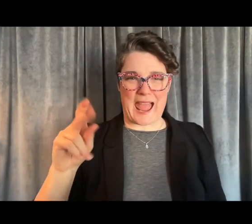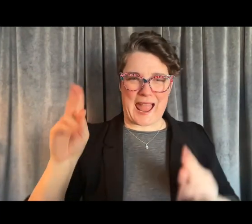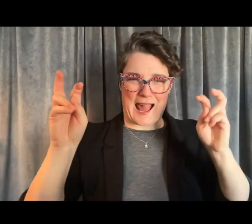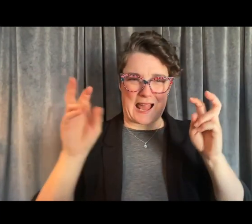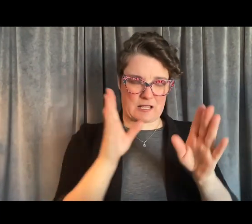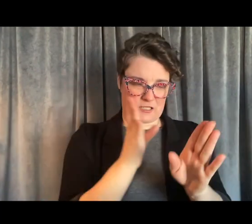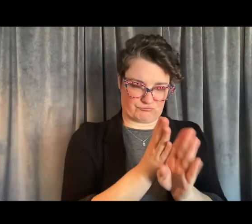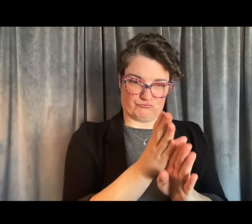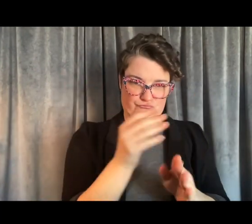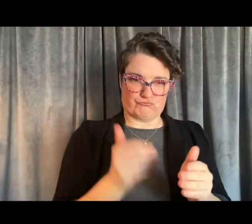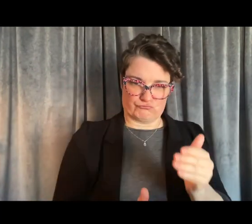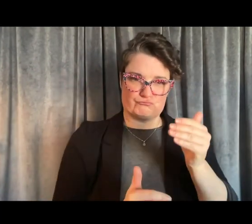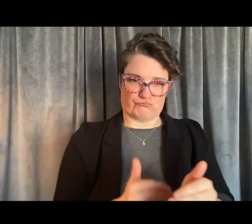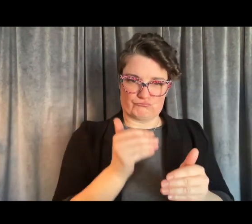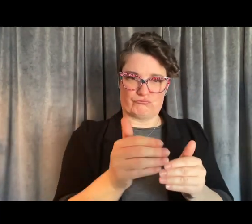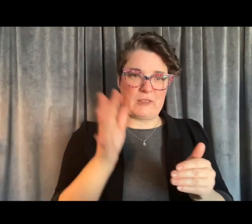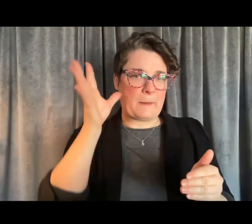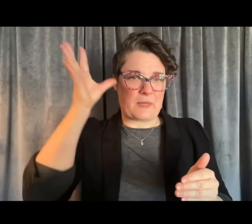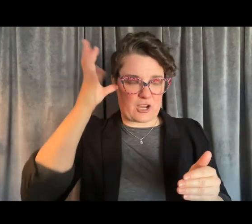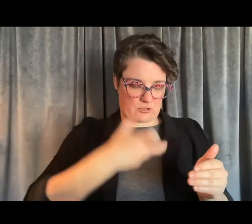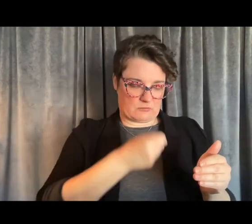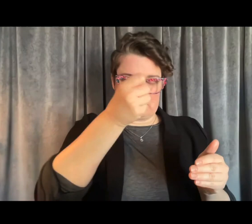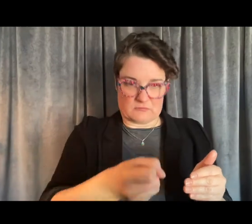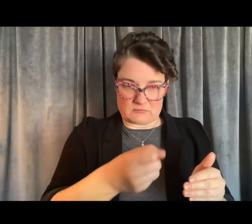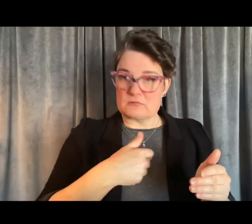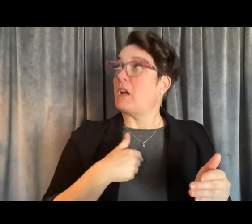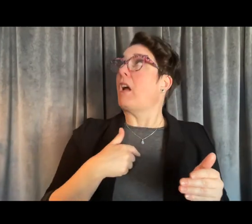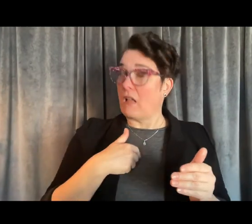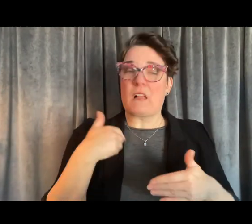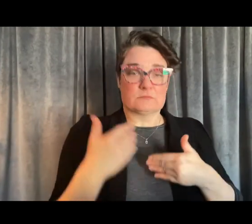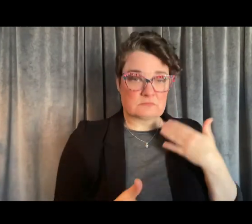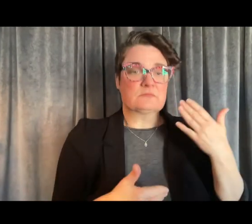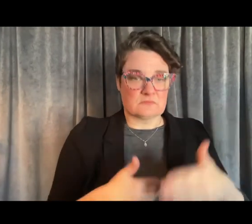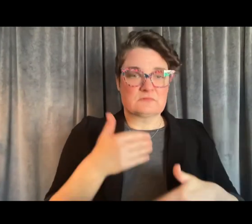on a track and as I got older and I was developing more identities